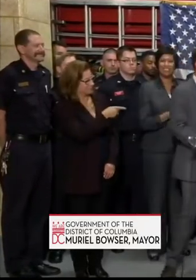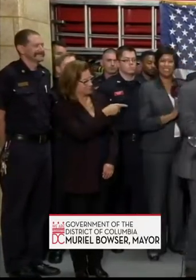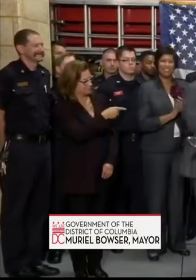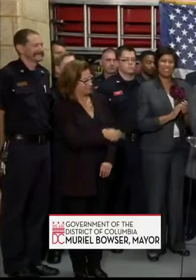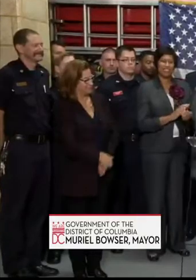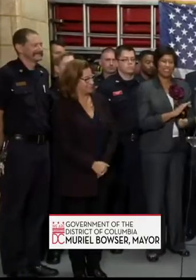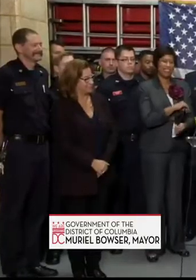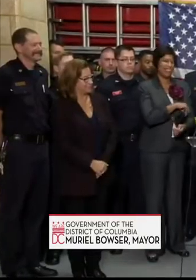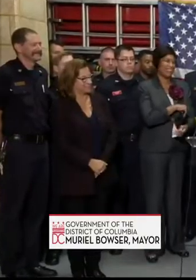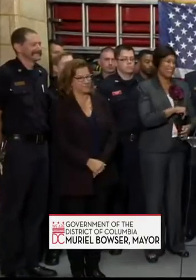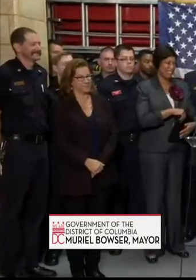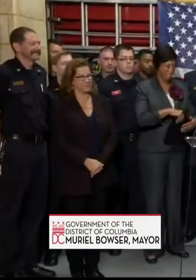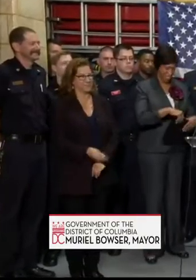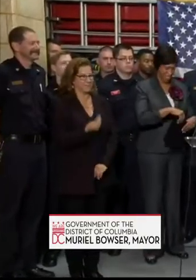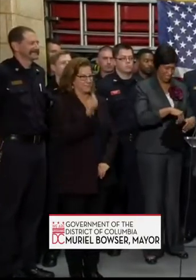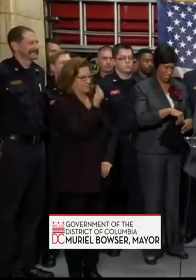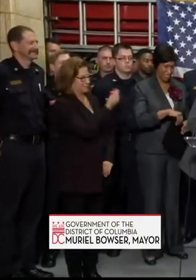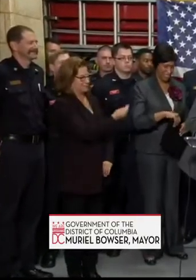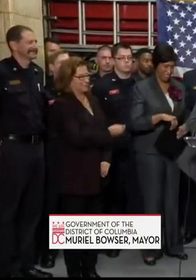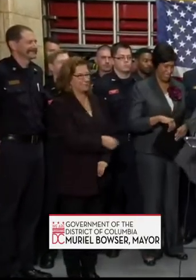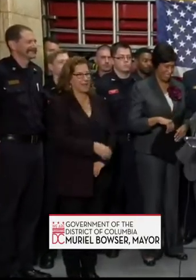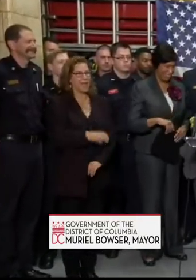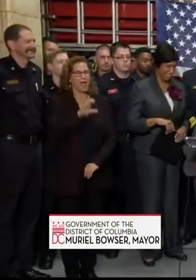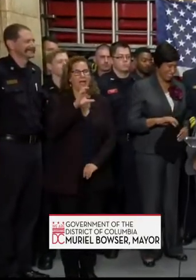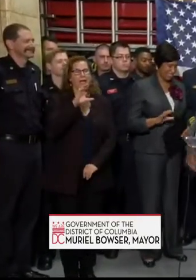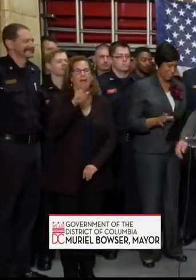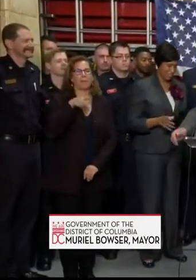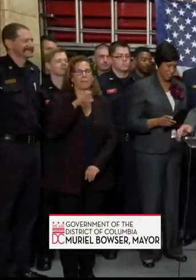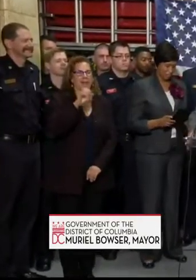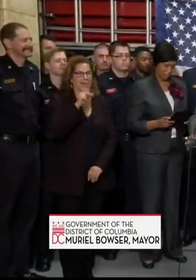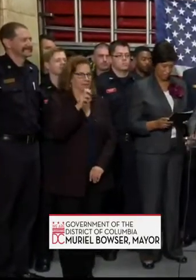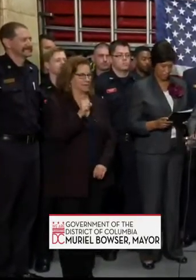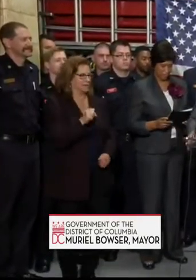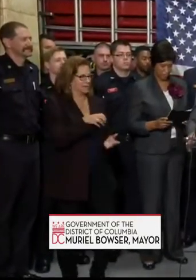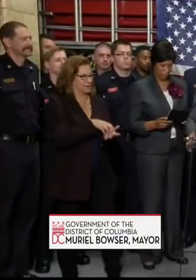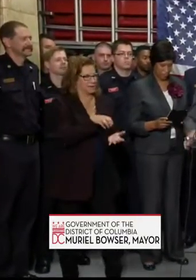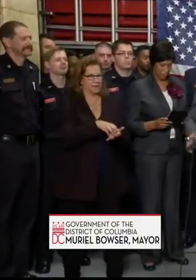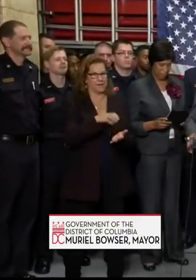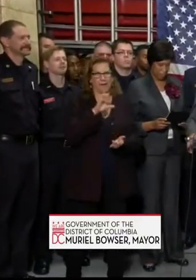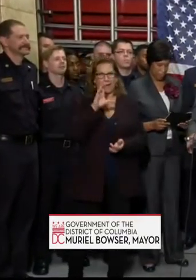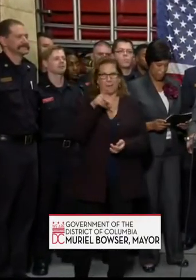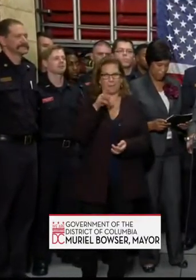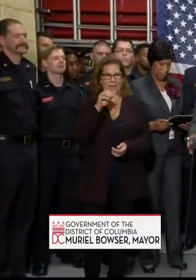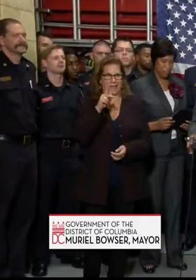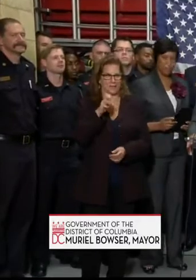THANK YOU. I HAVE TO SHARE IT? PERFECT. SO THANK YOU, THANK YOU,